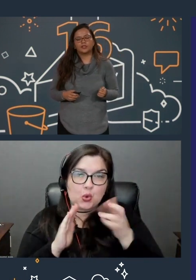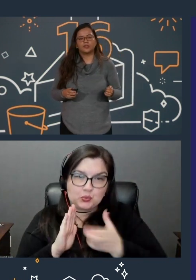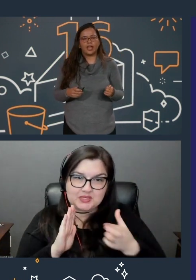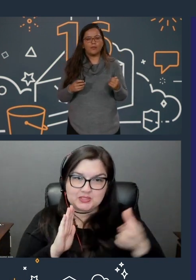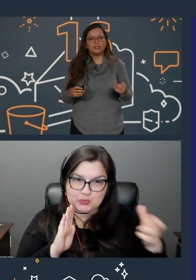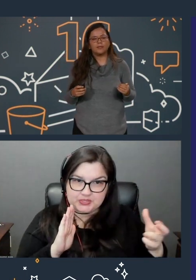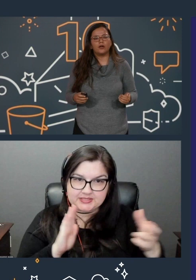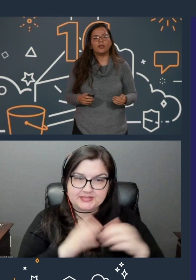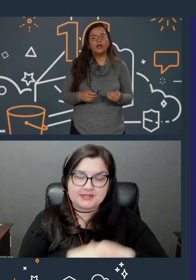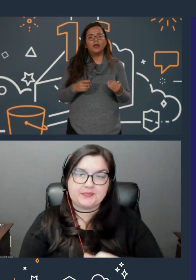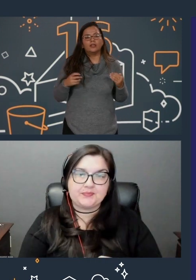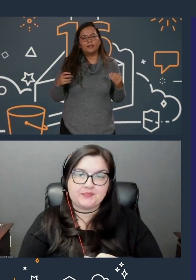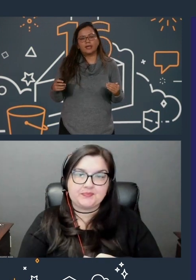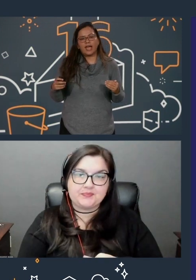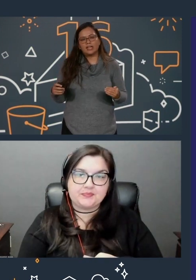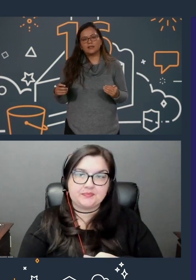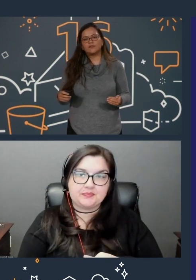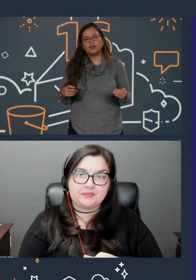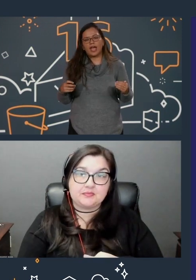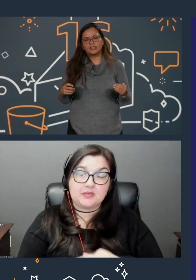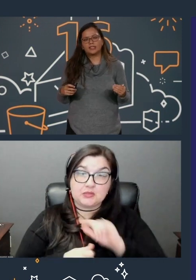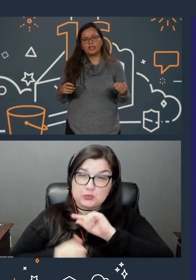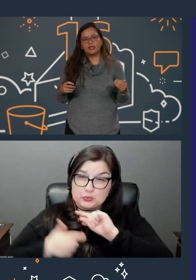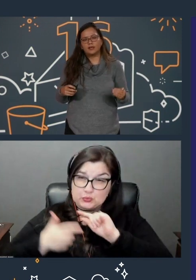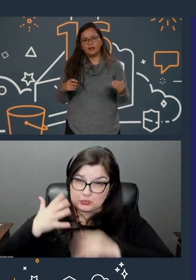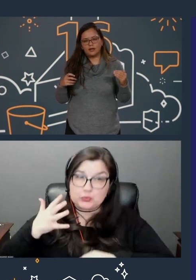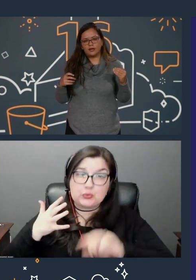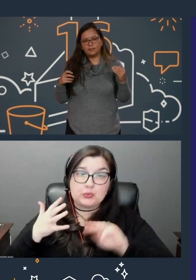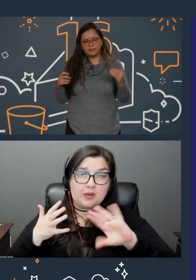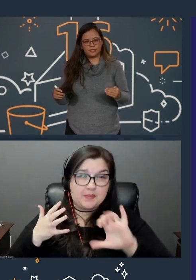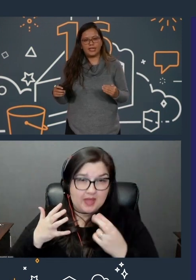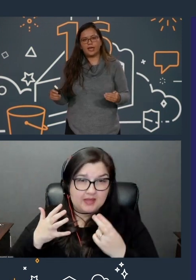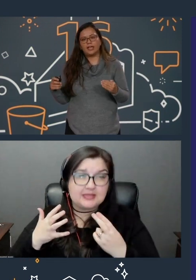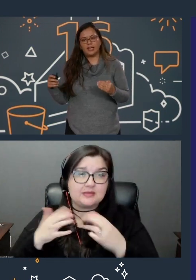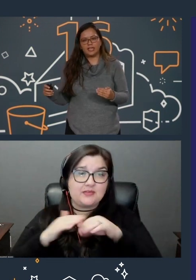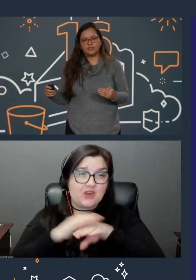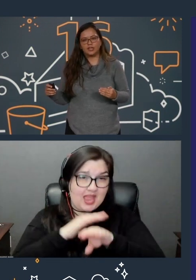So that was about the mechanisms for accessing data in S3.